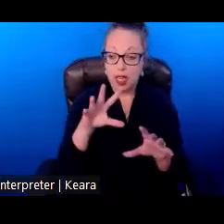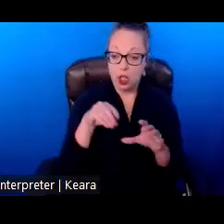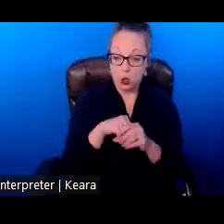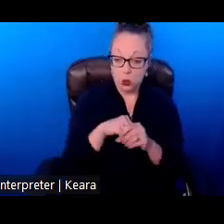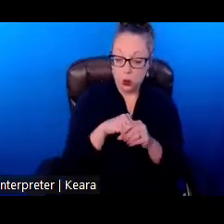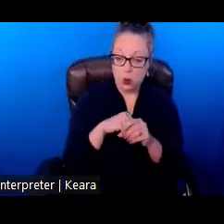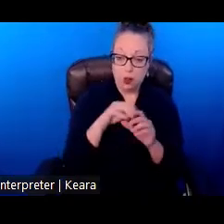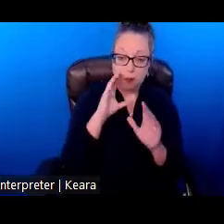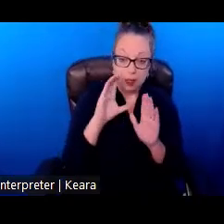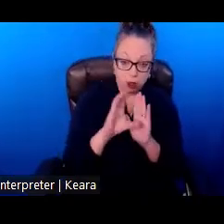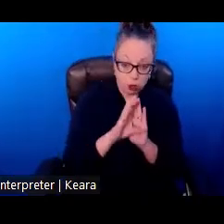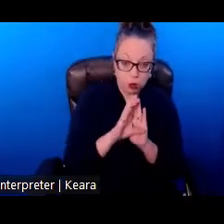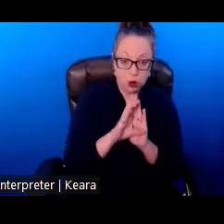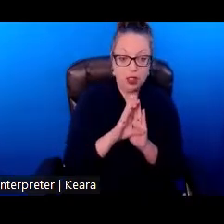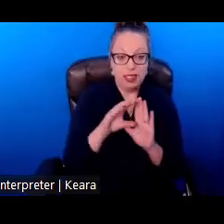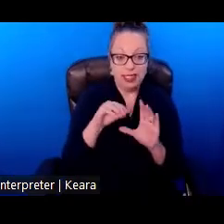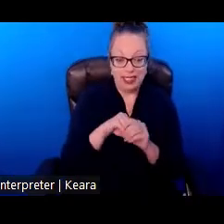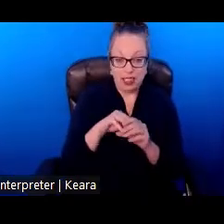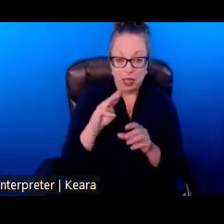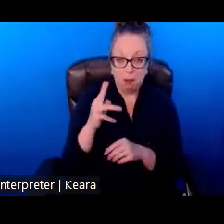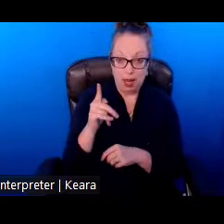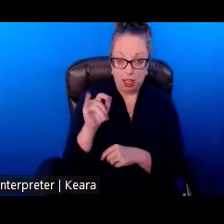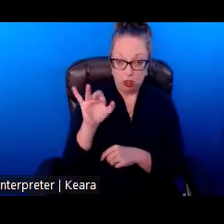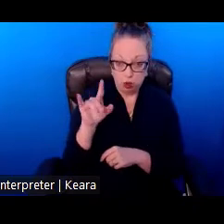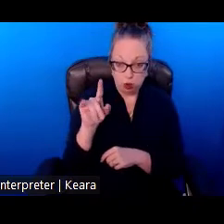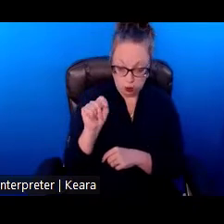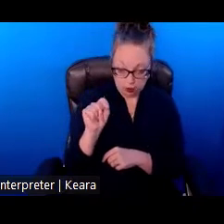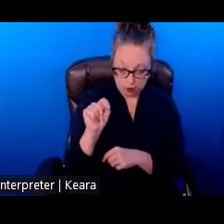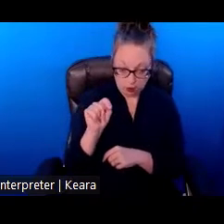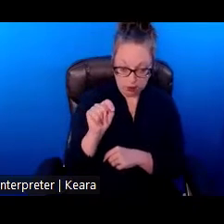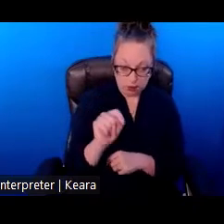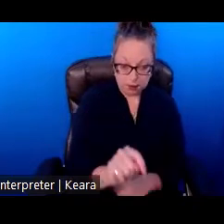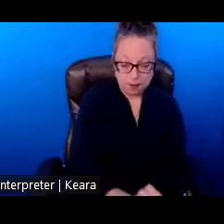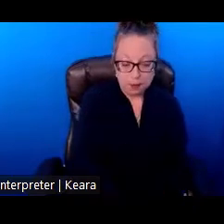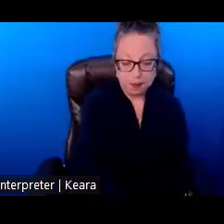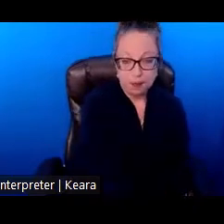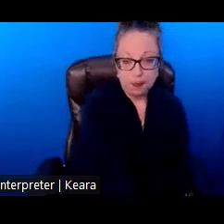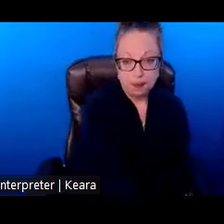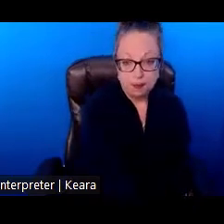in their manuscript. Please note, however, that only the applicant’s written work will